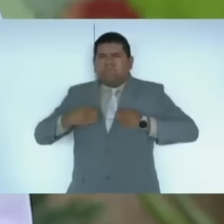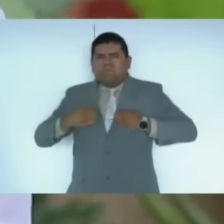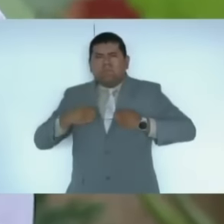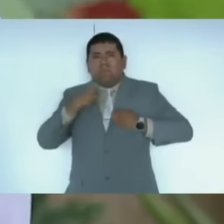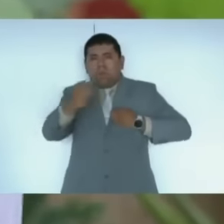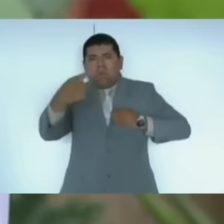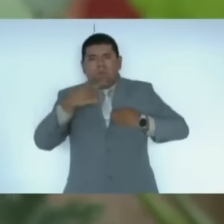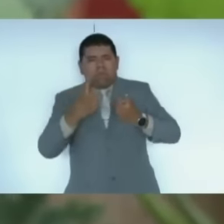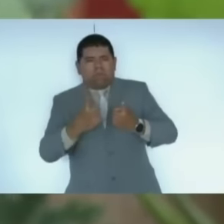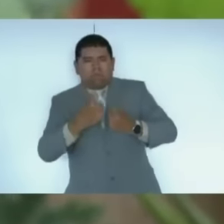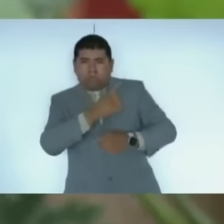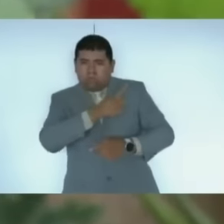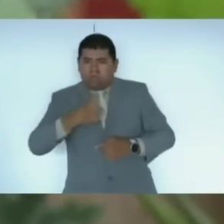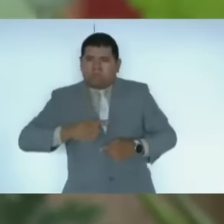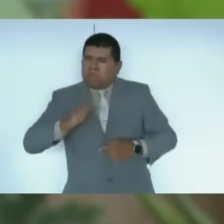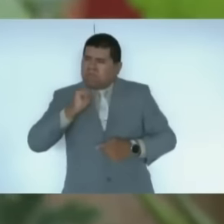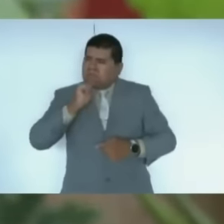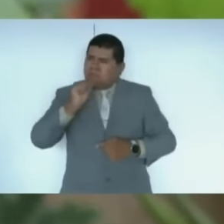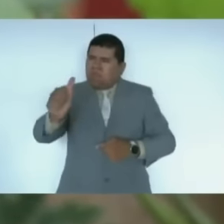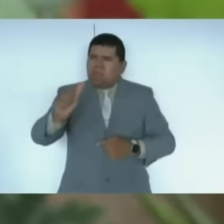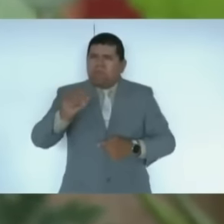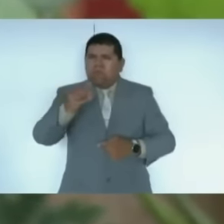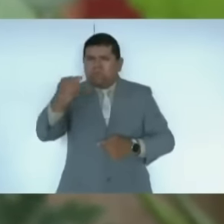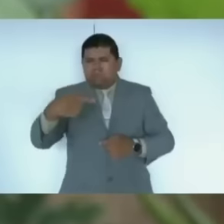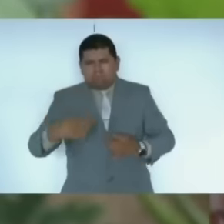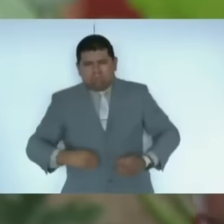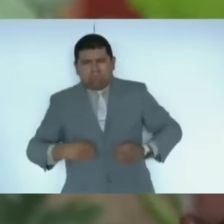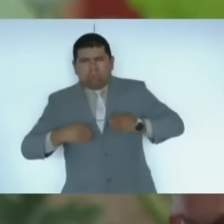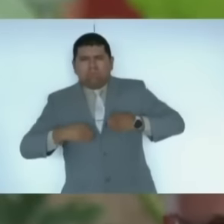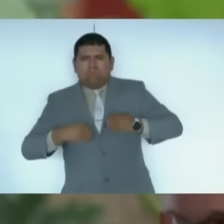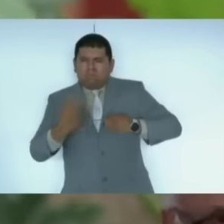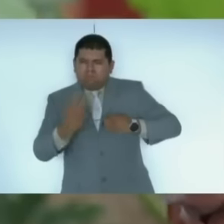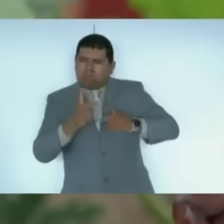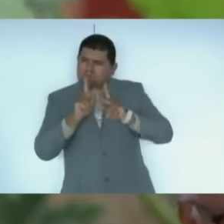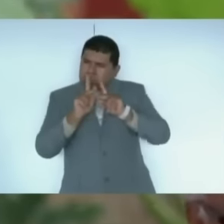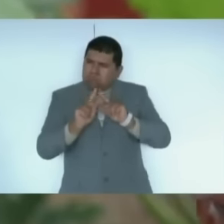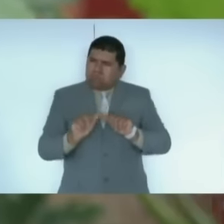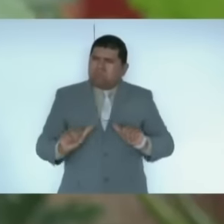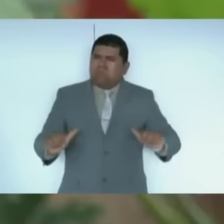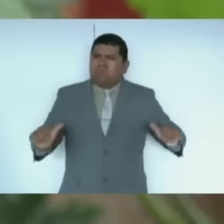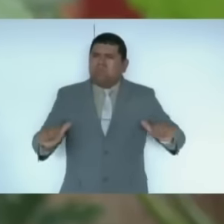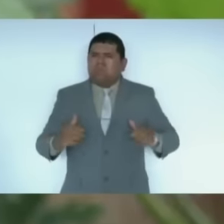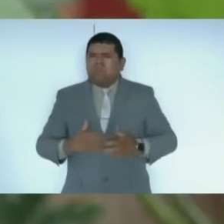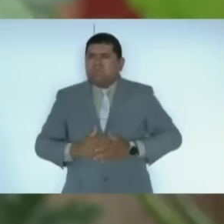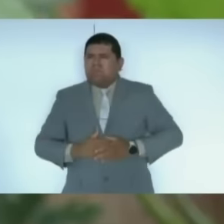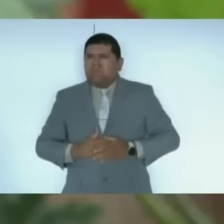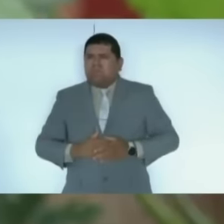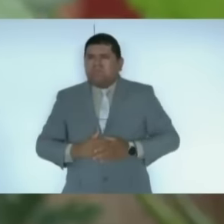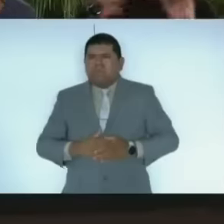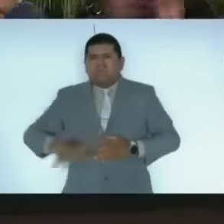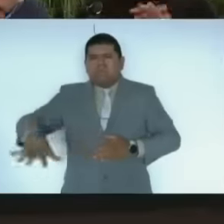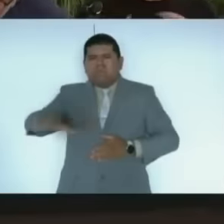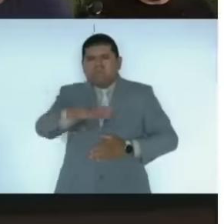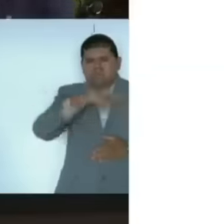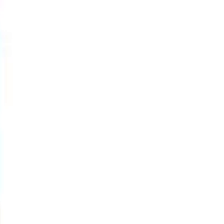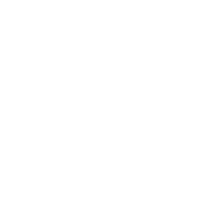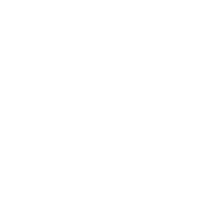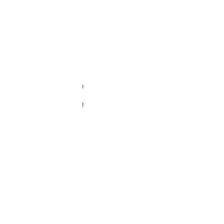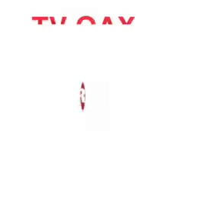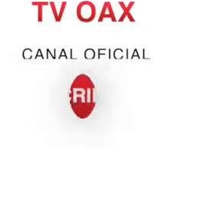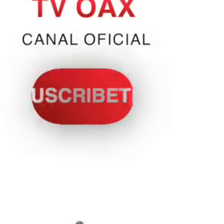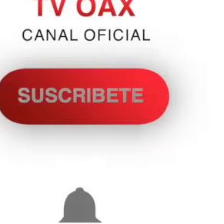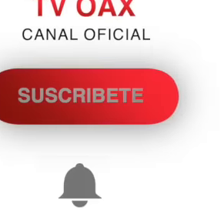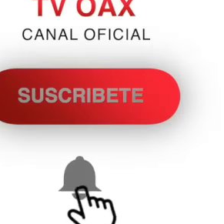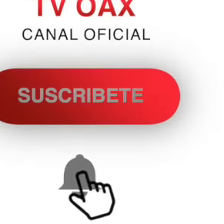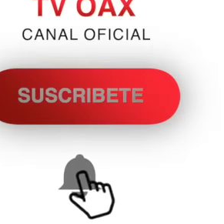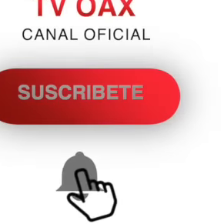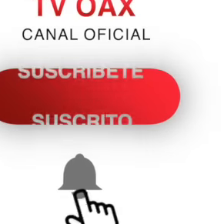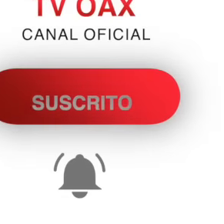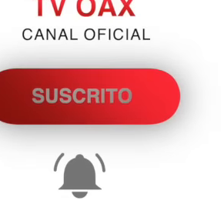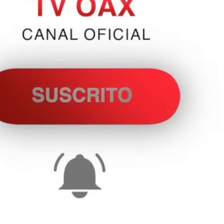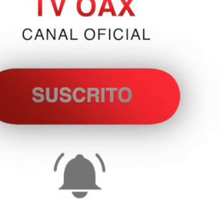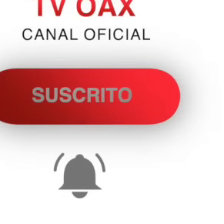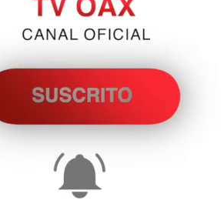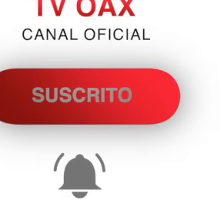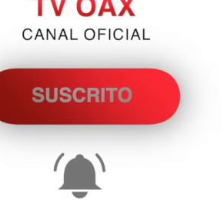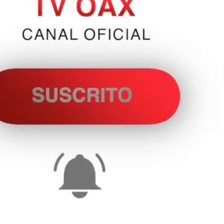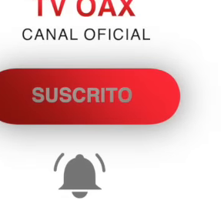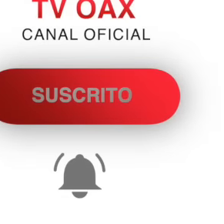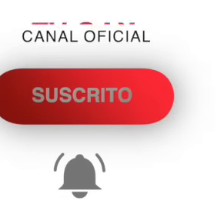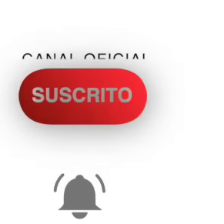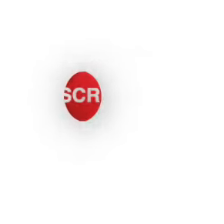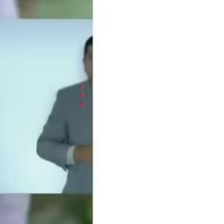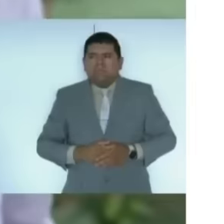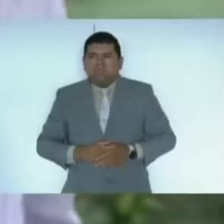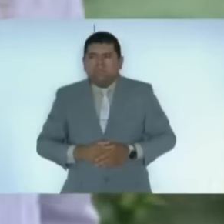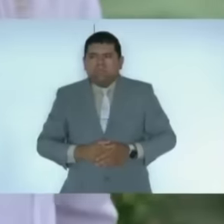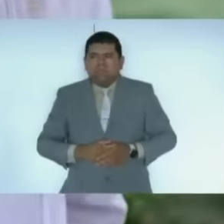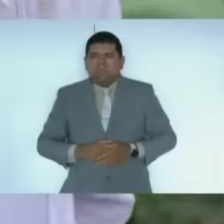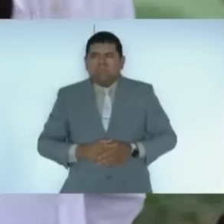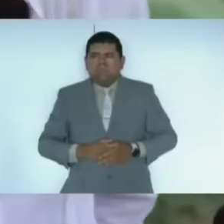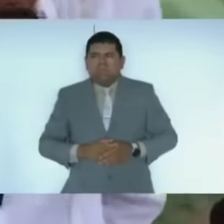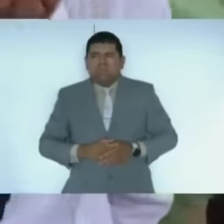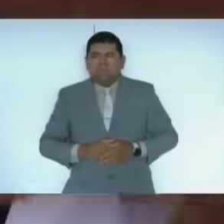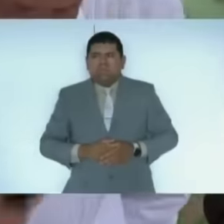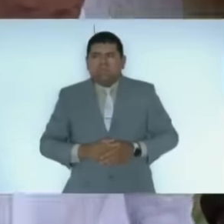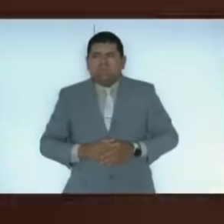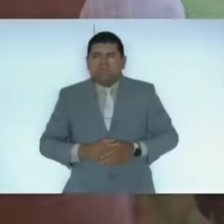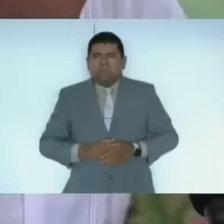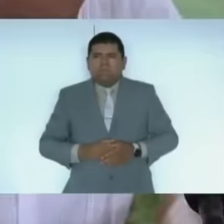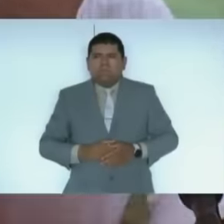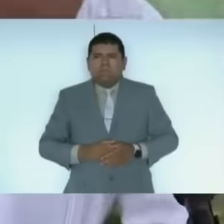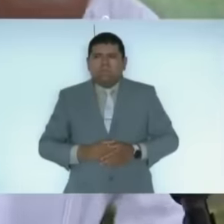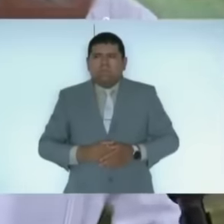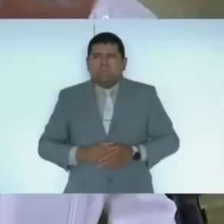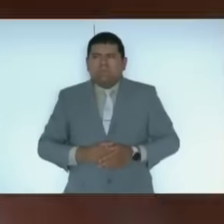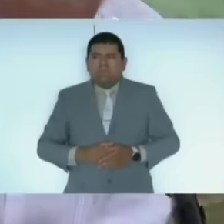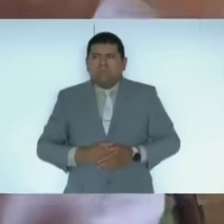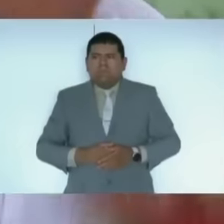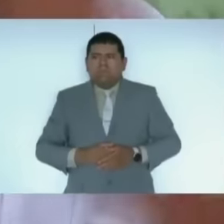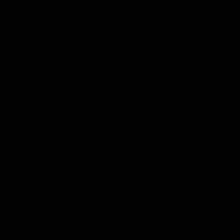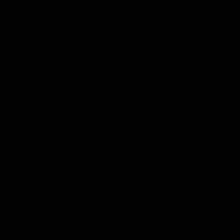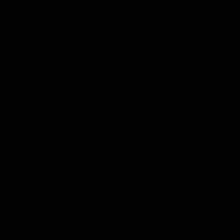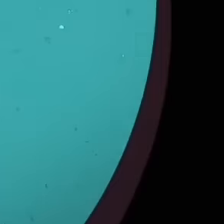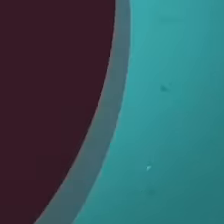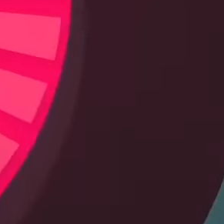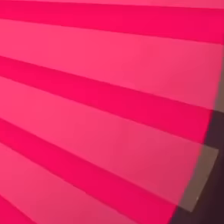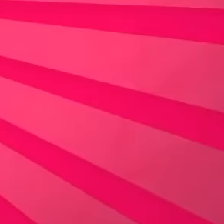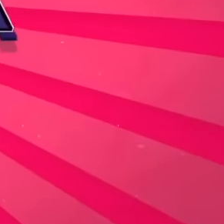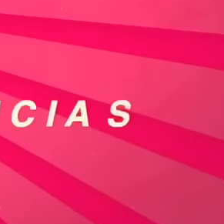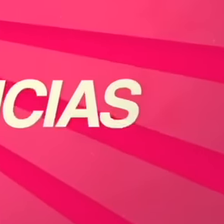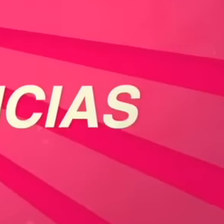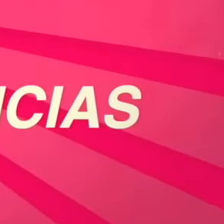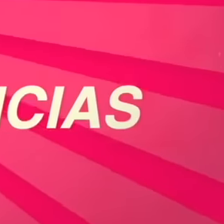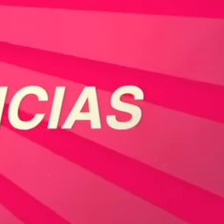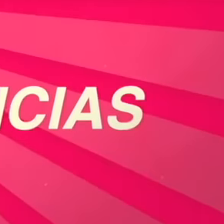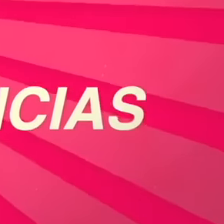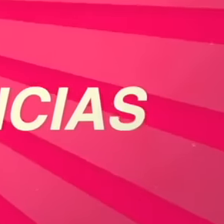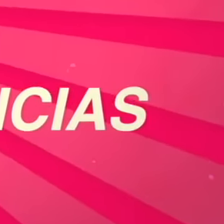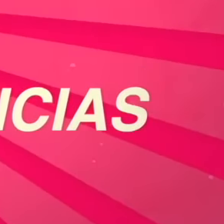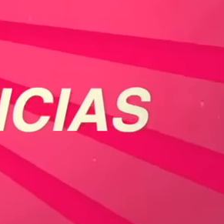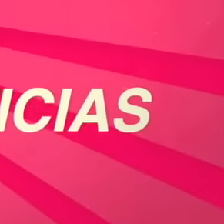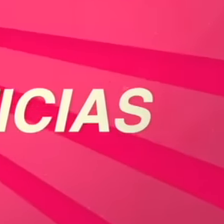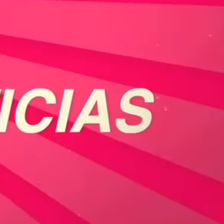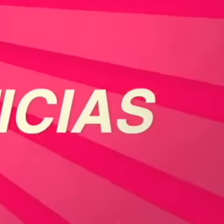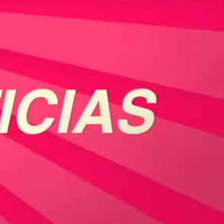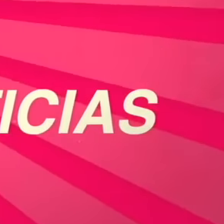You owe me life we are in peace that Viva nar Viva México Viva México Viva México